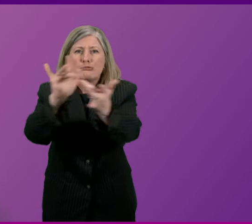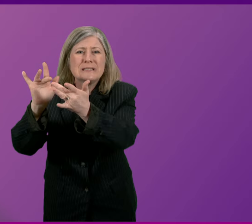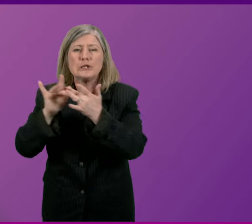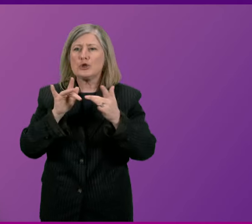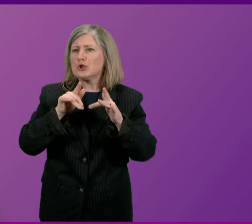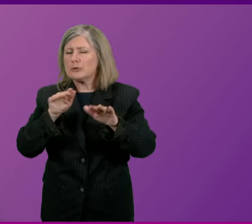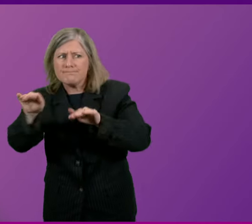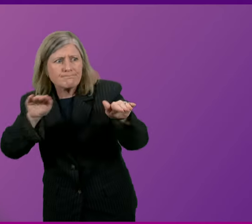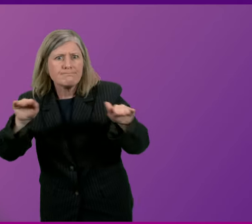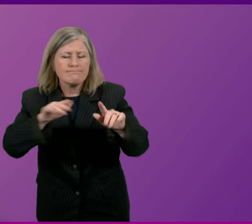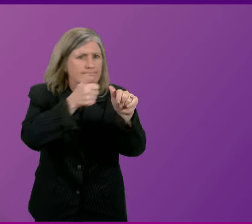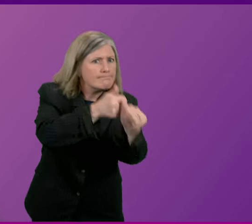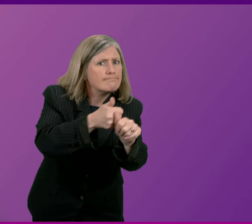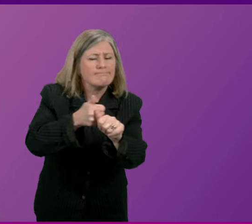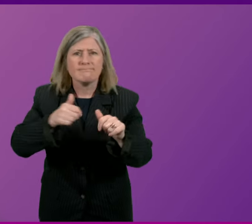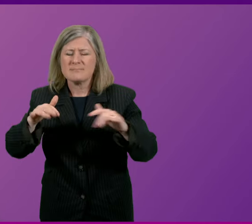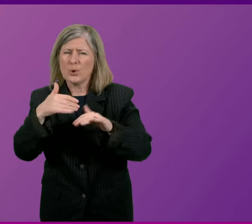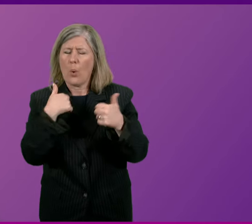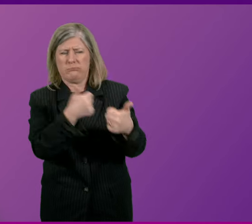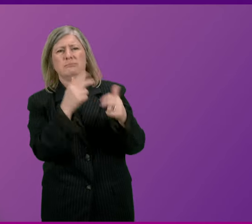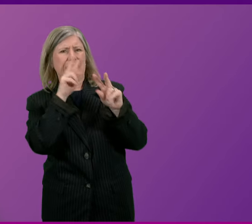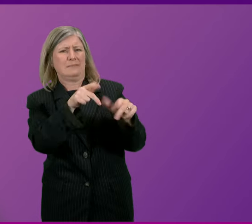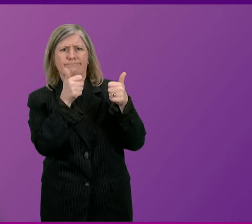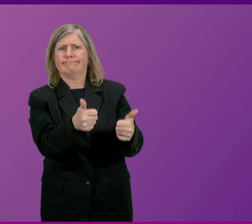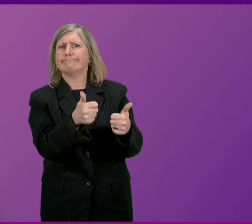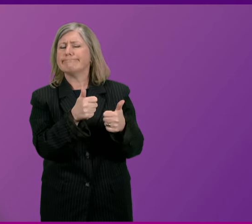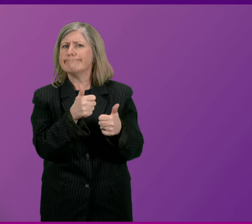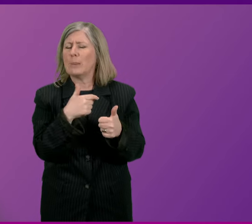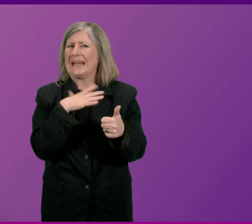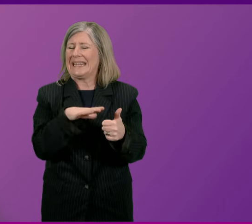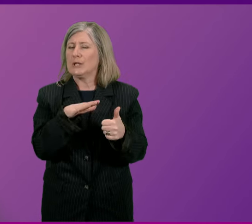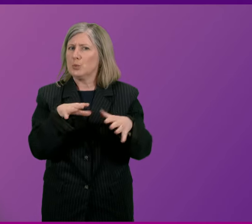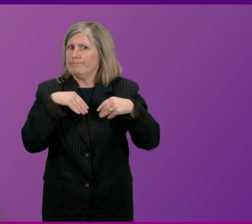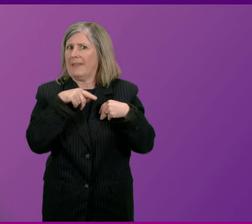men who face difficulties. I very much welcome that as part of the approach that we need to take.